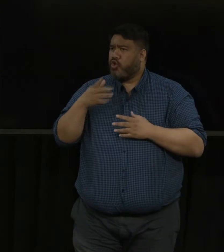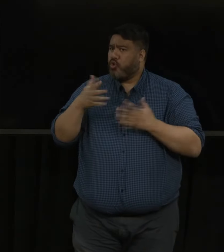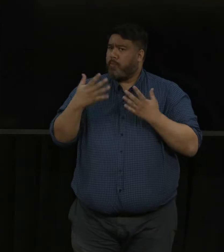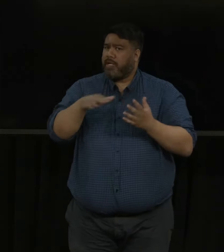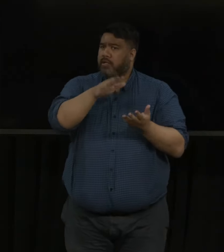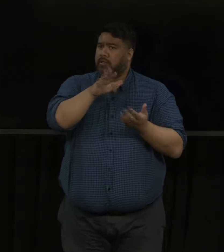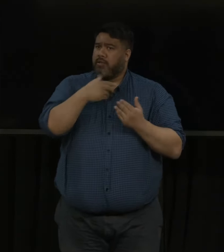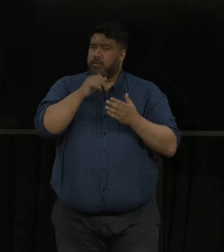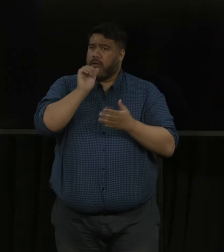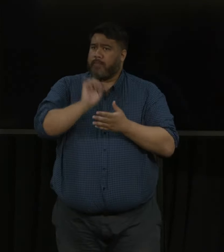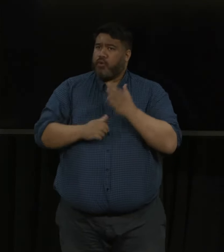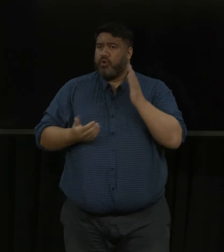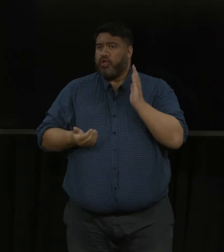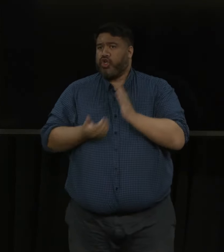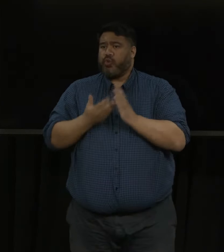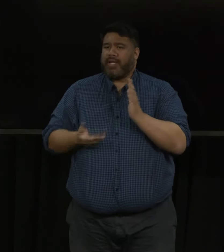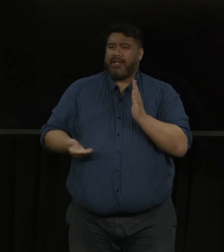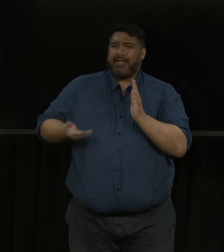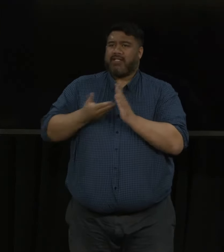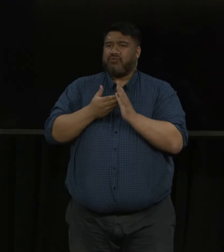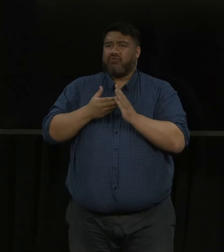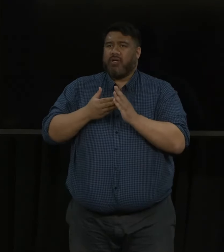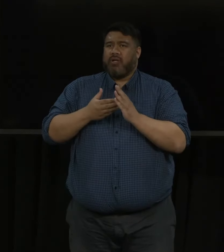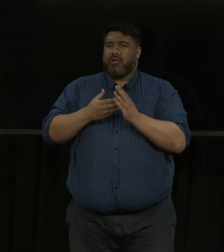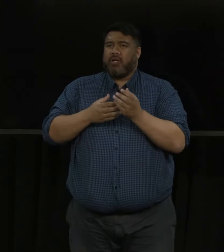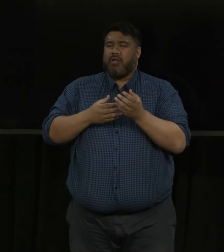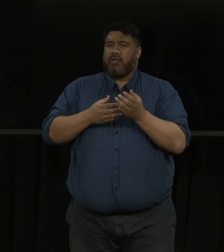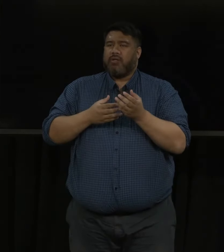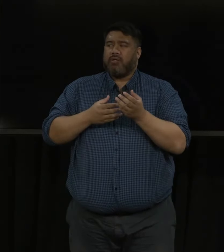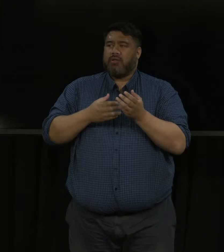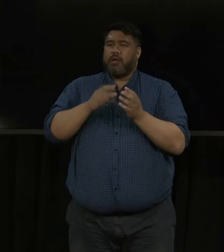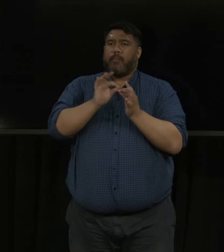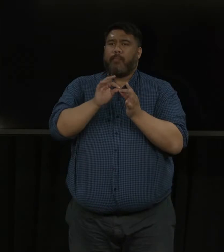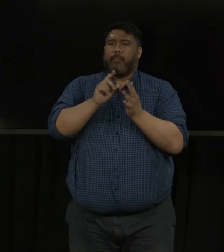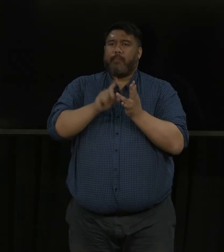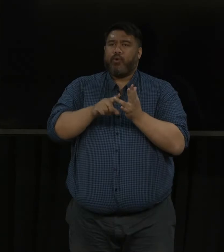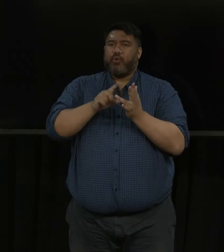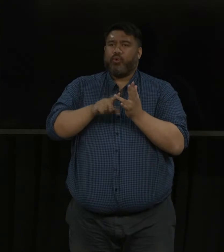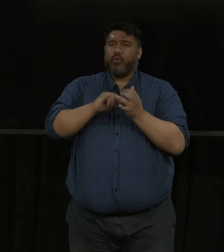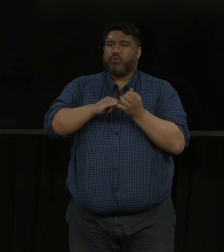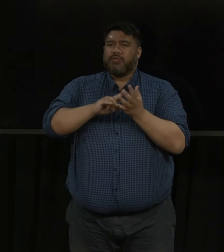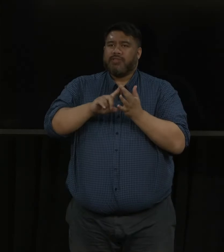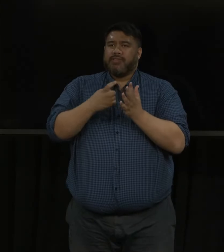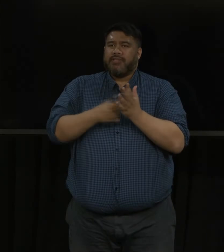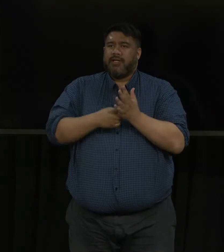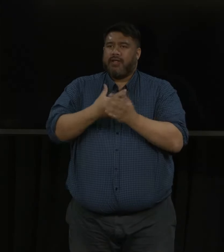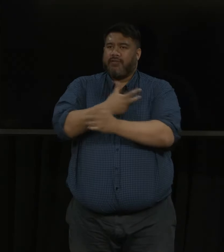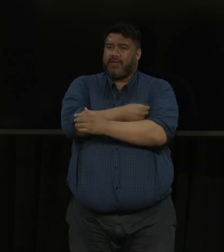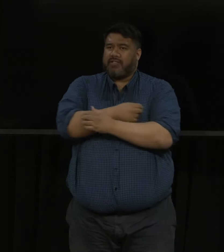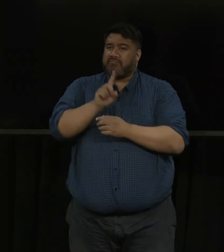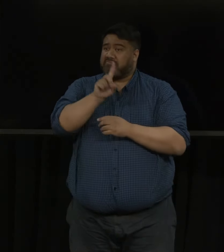Just on boosters, can you give us a bit of an update around where the government is at that? Have they been purchased, and if so when do